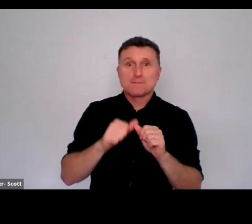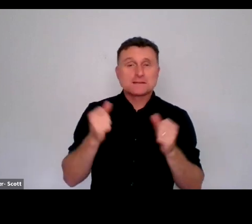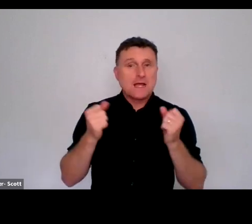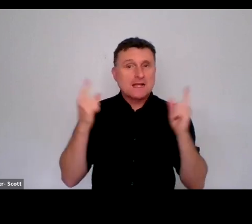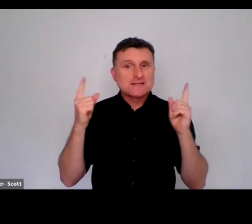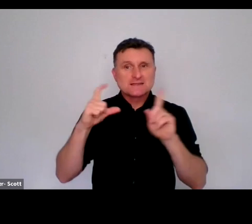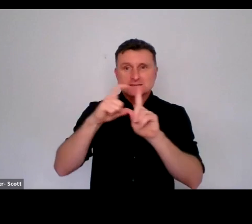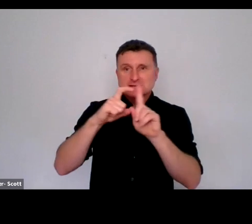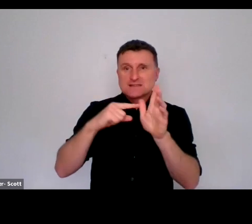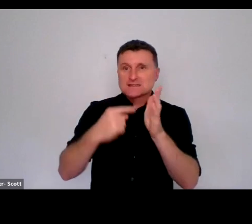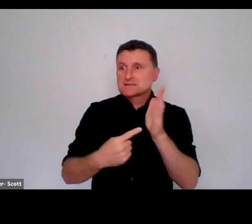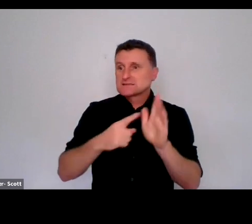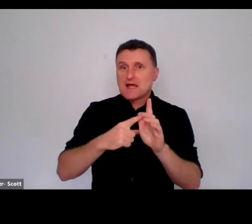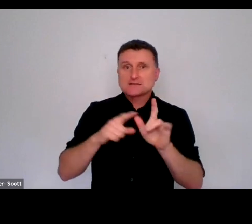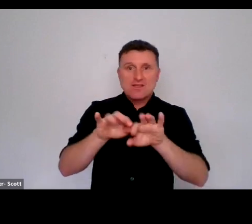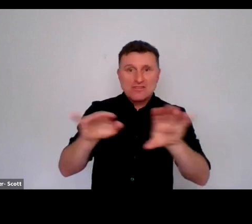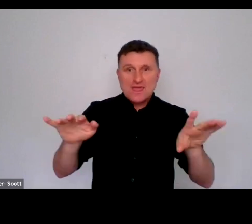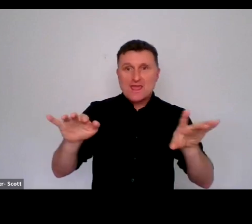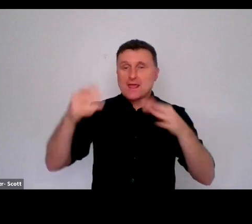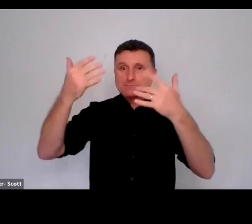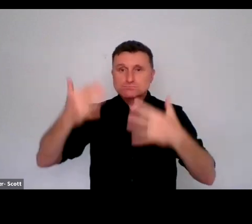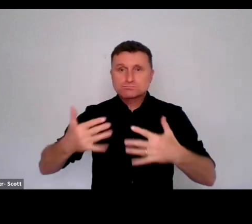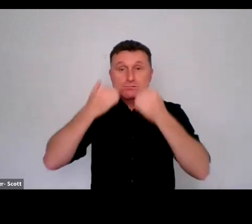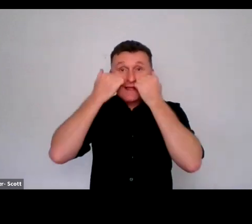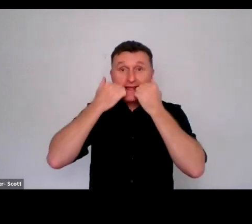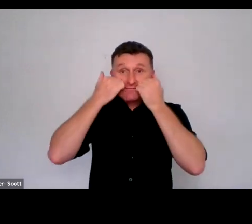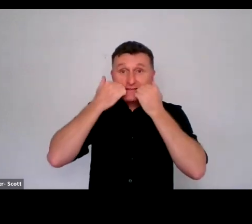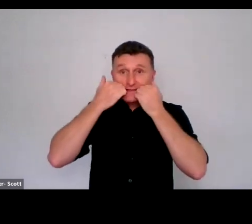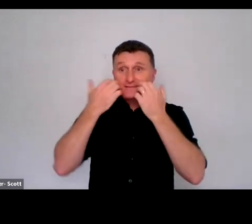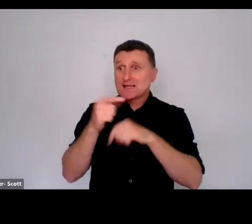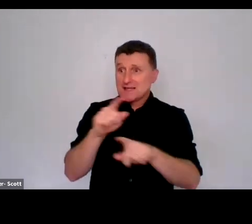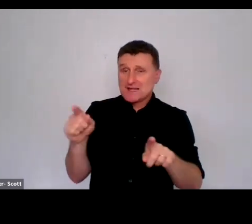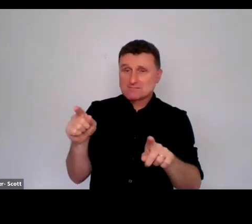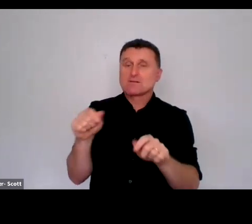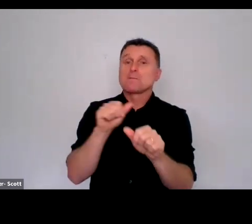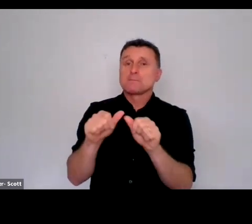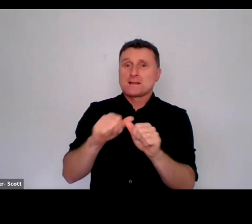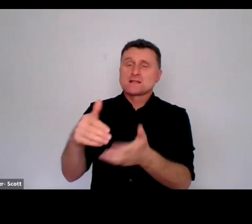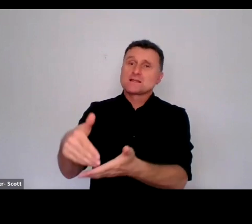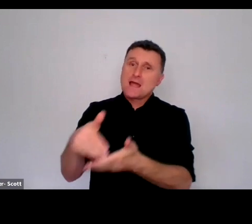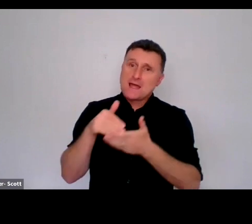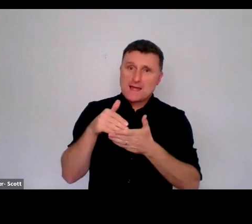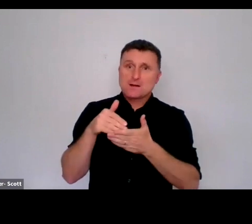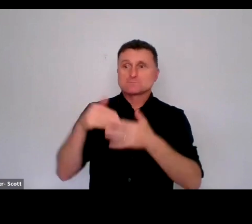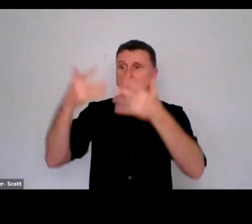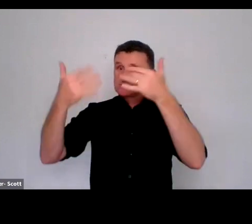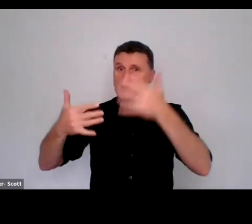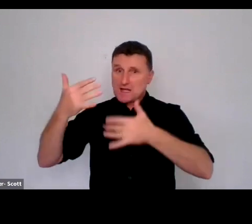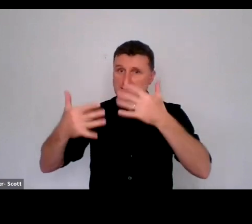and evidence because those things matter when it comes to understanding best solutions and also it matters